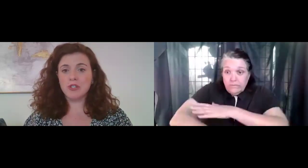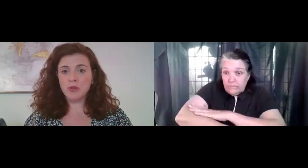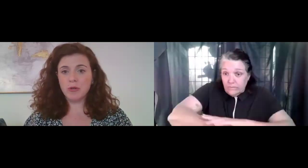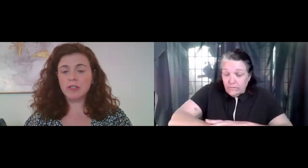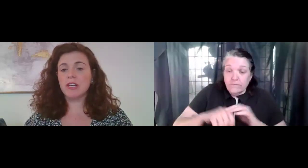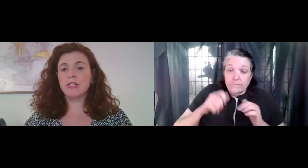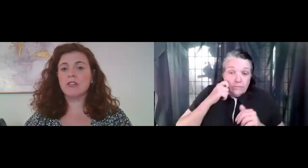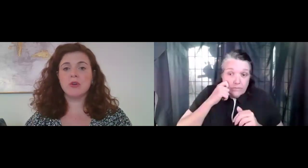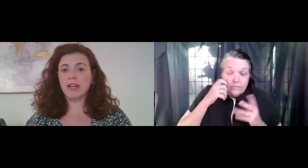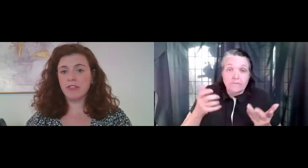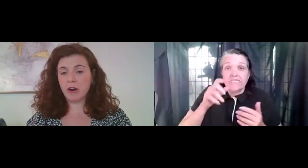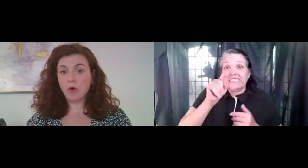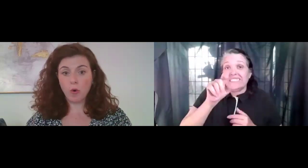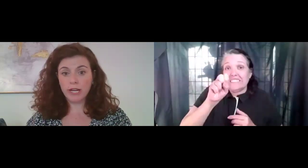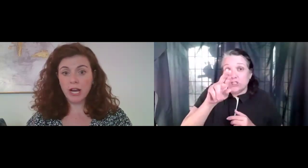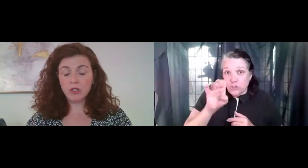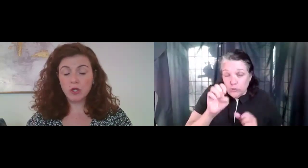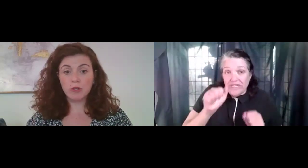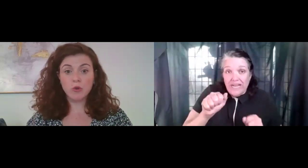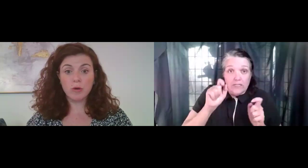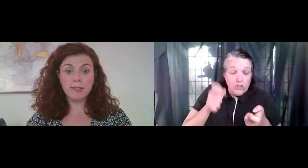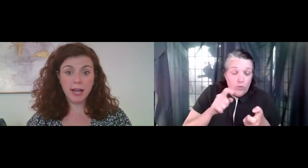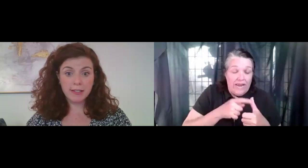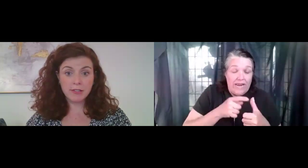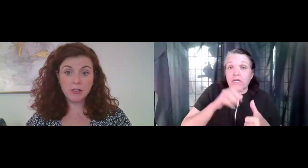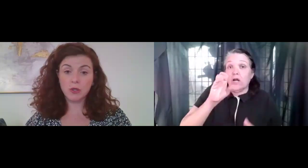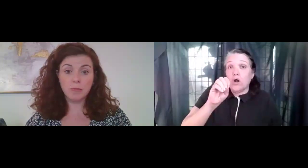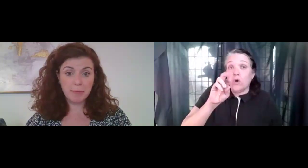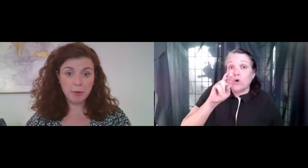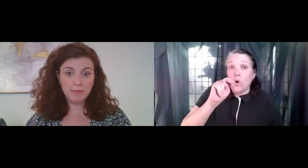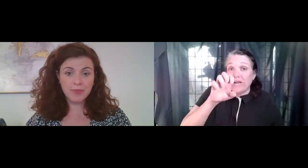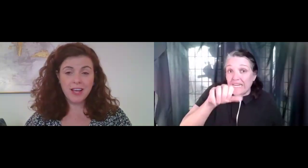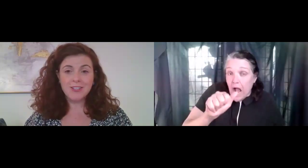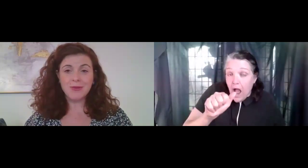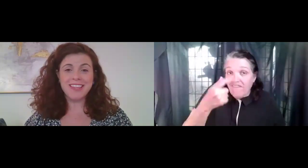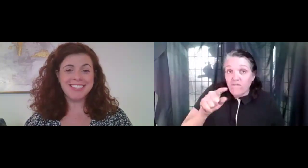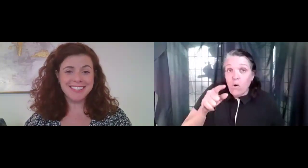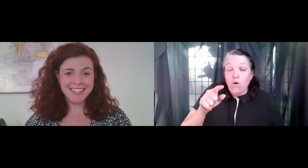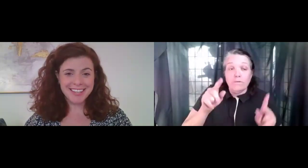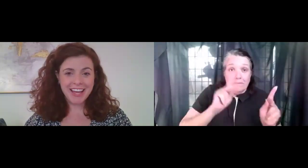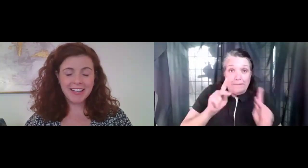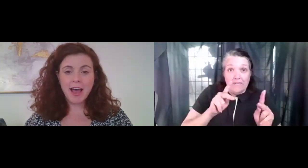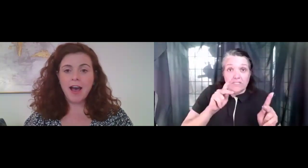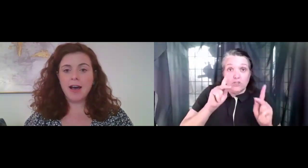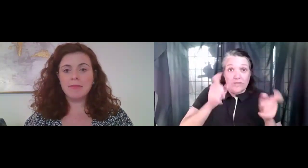Tissue donors can donate their cornea to restore sight to two people. So that they can see again.